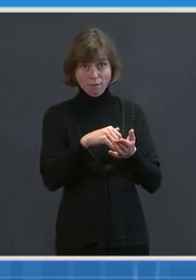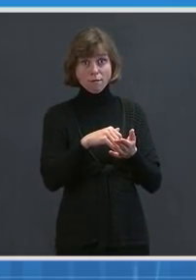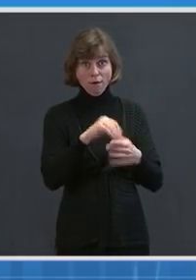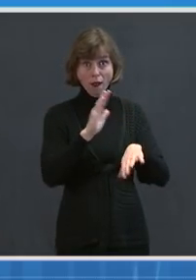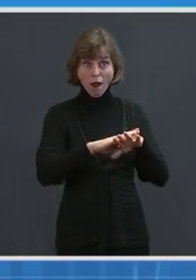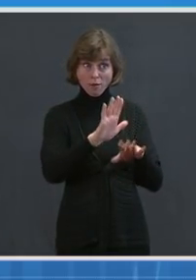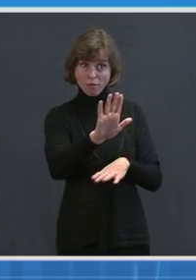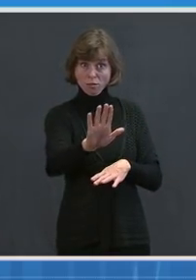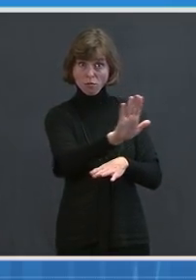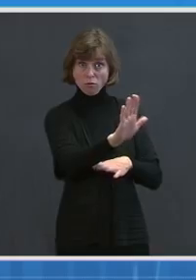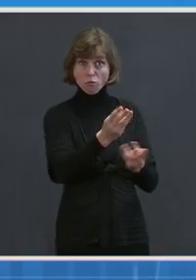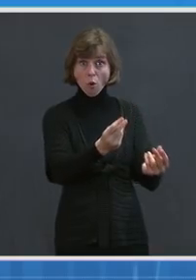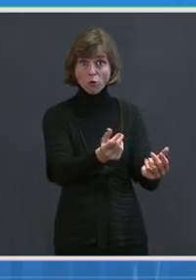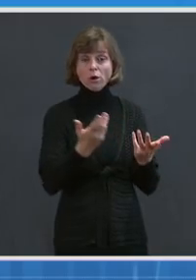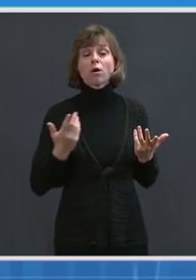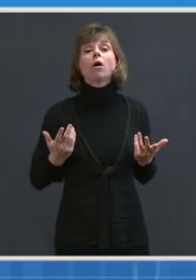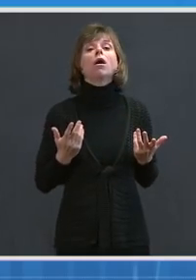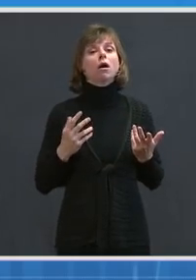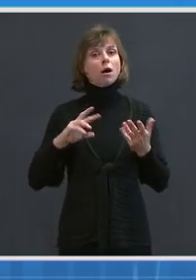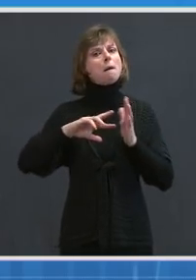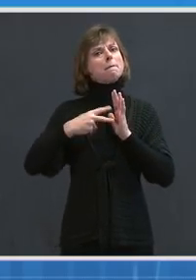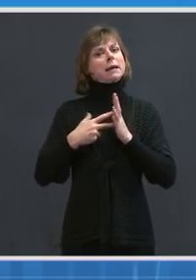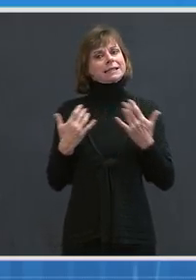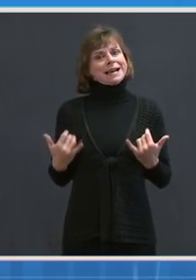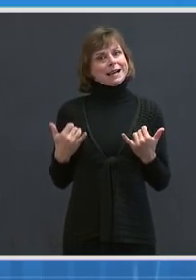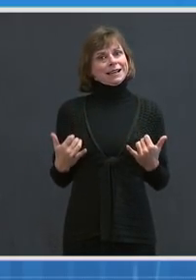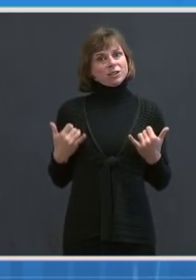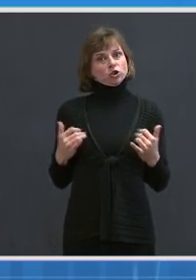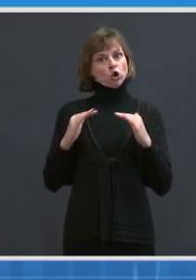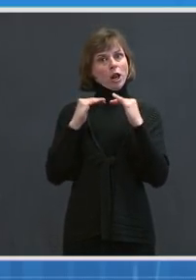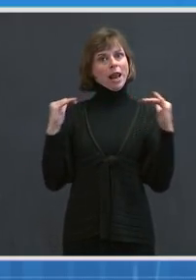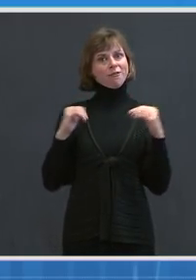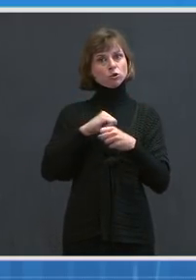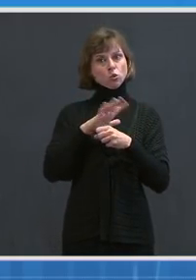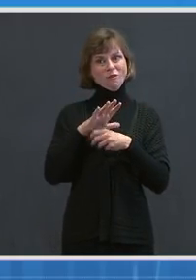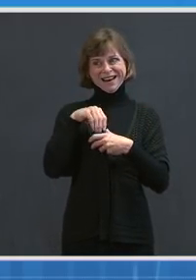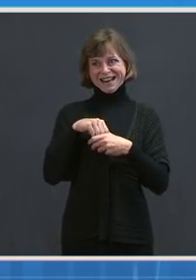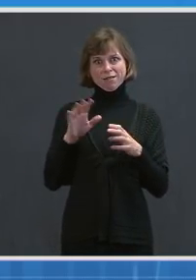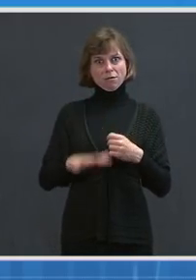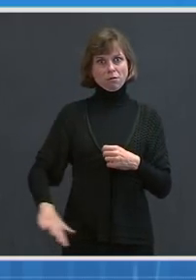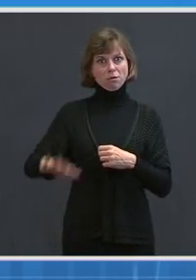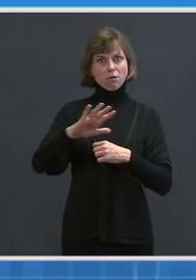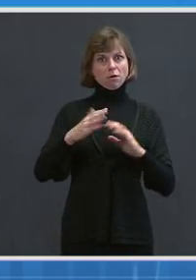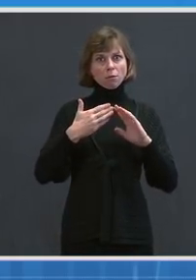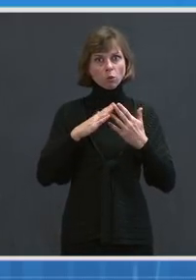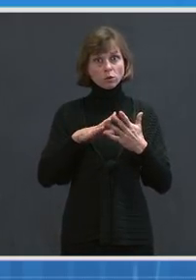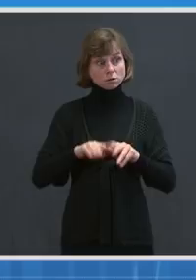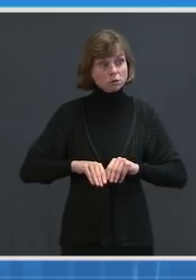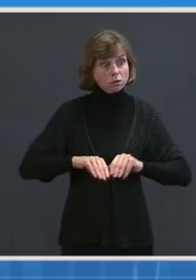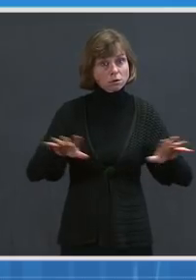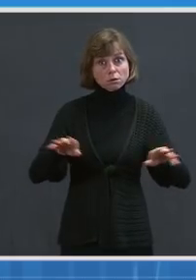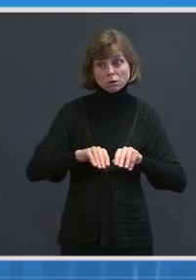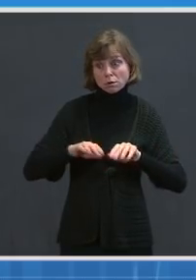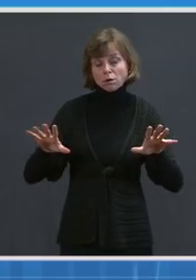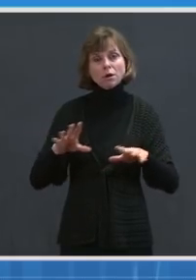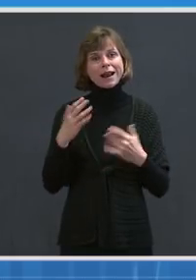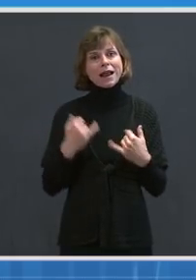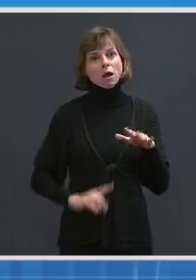that with the current levels of COVID-19 in communities, and the continued spread of more transmissible virus variants,